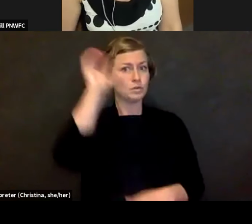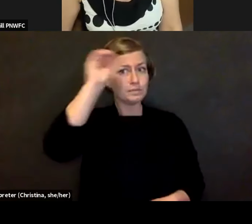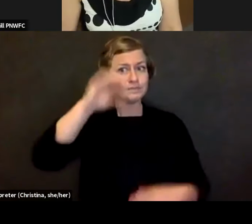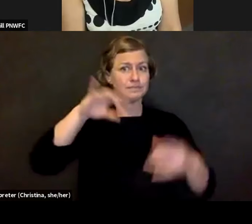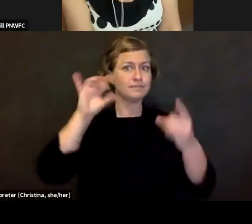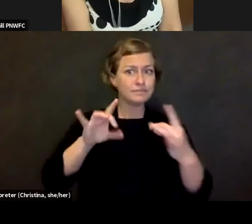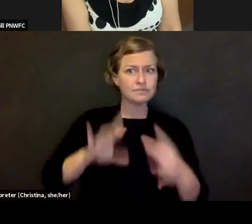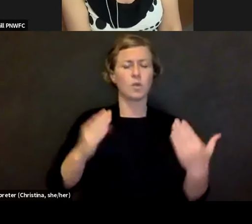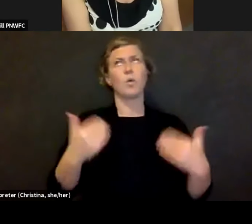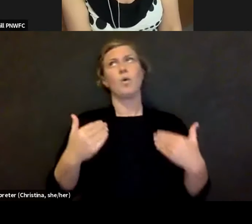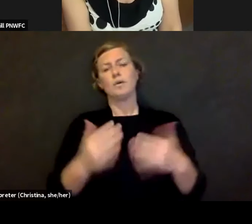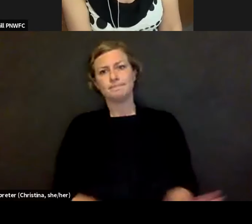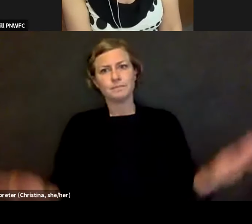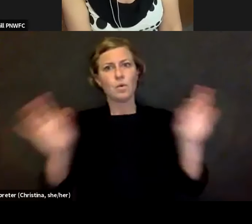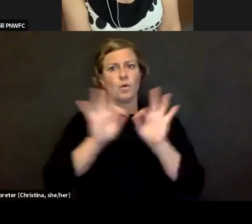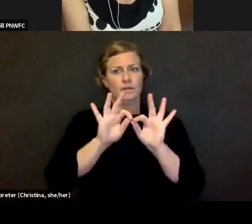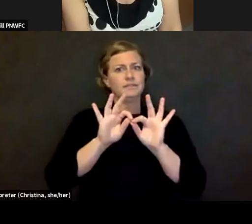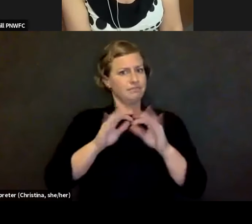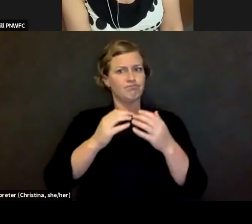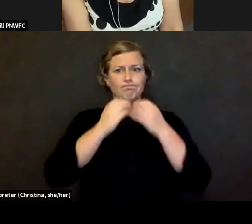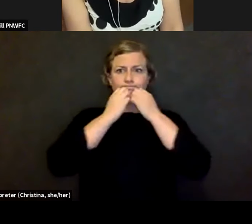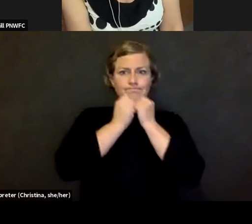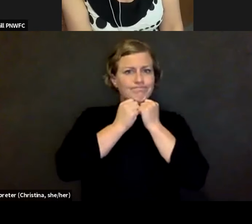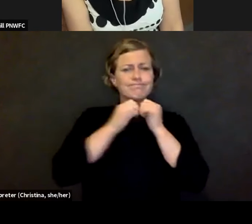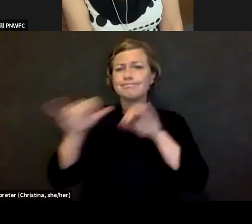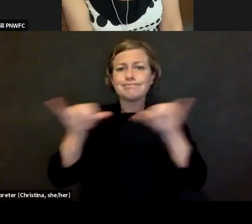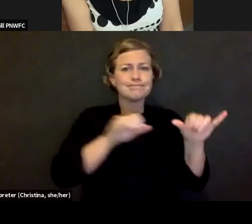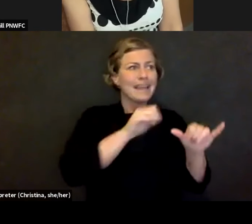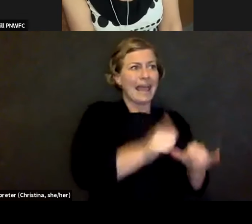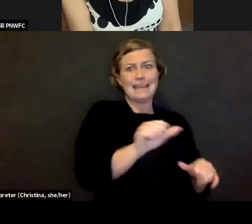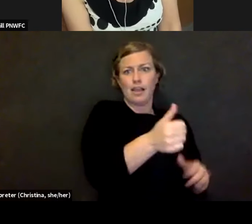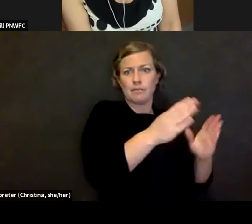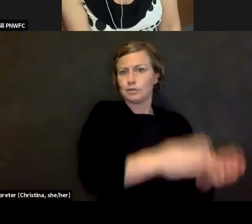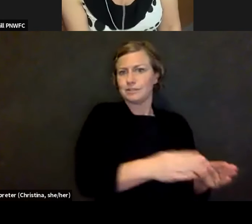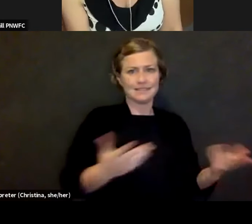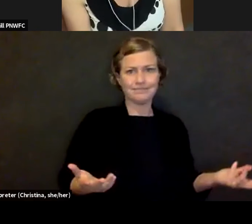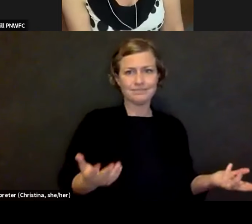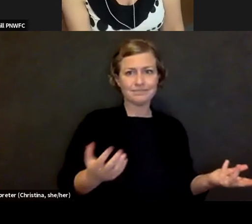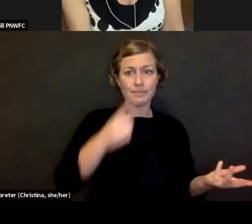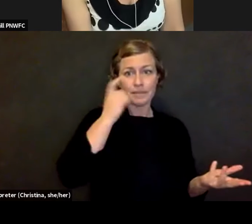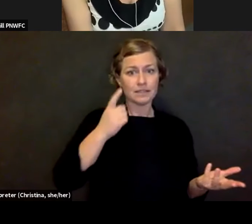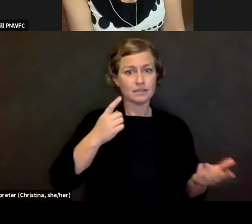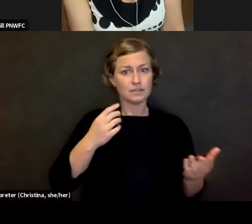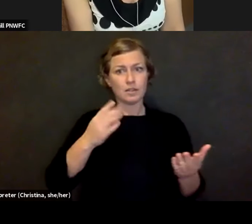community and that you're immediately qualified just